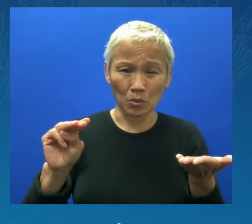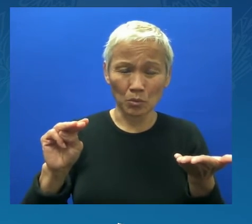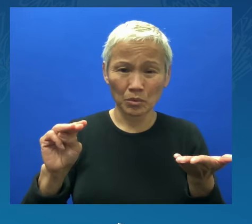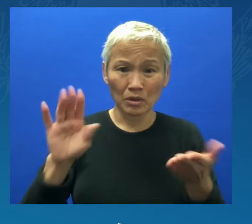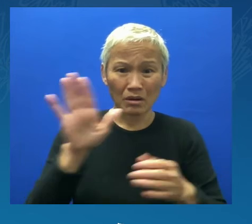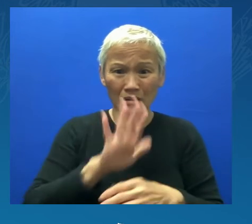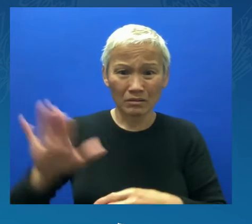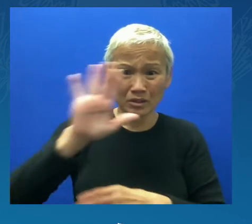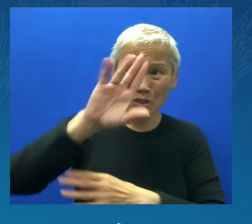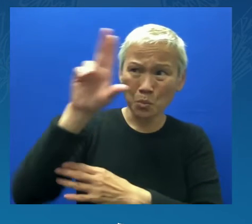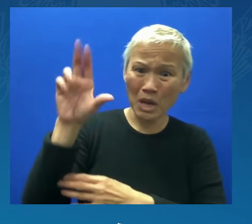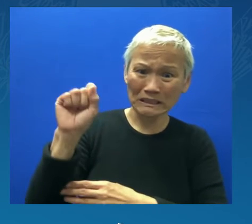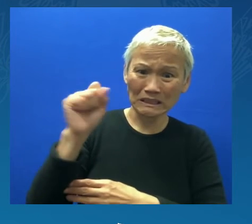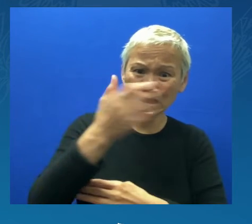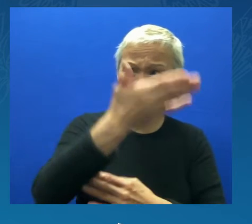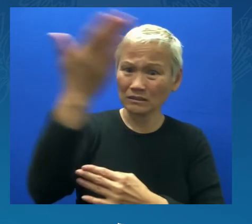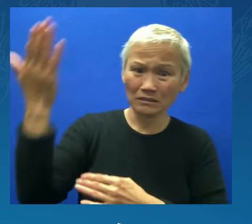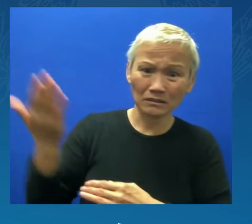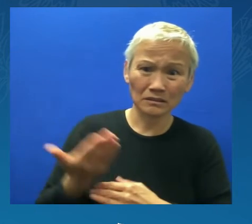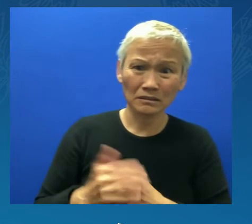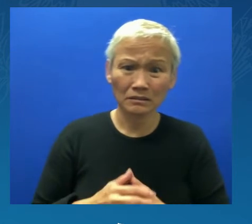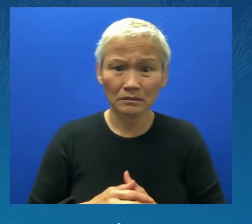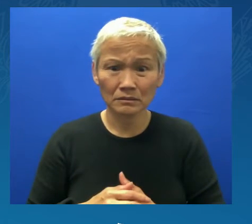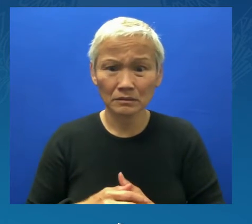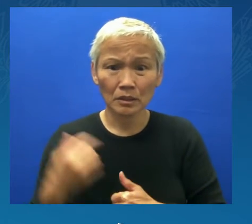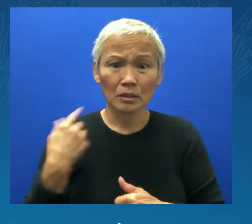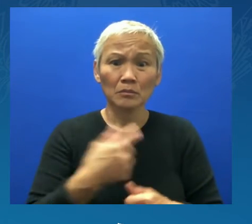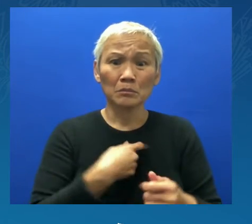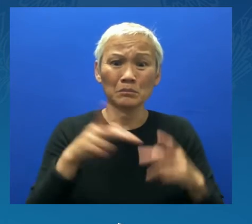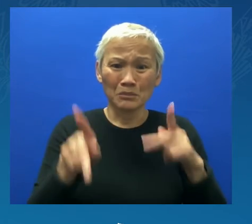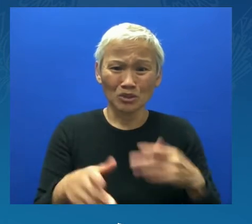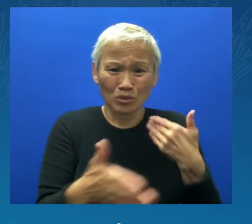I have someone very close to me who, just last month,